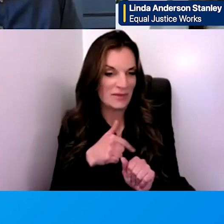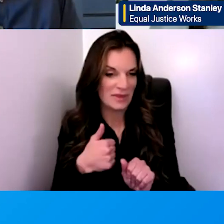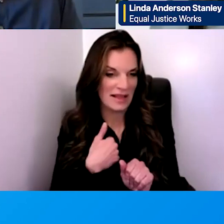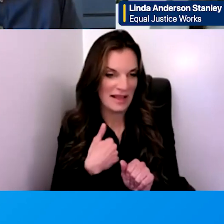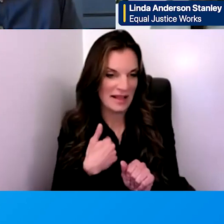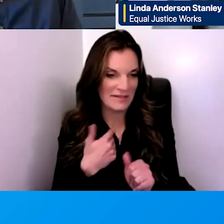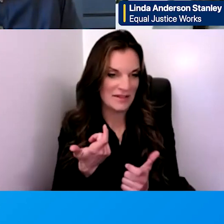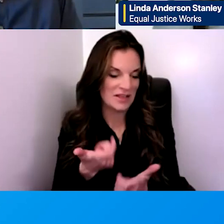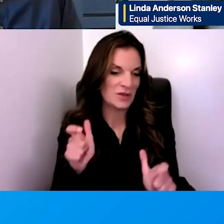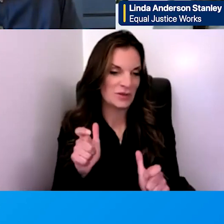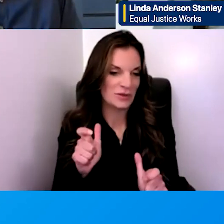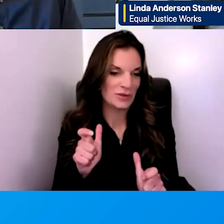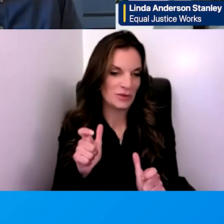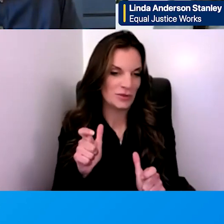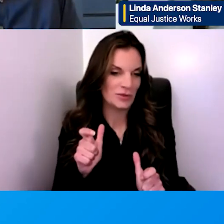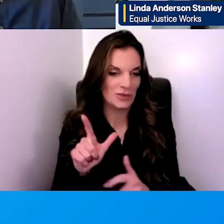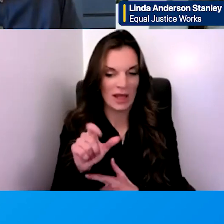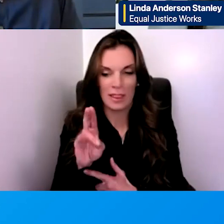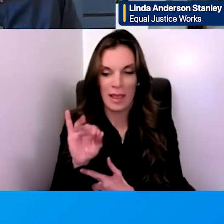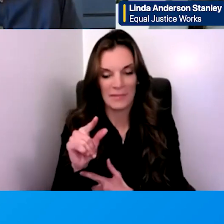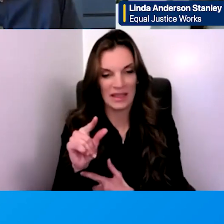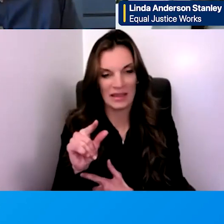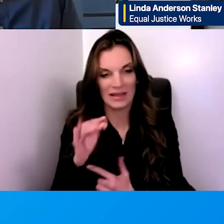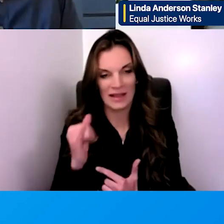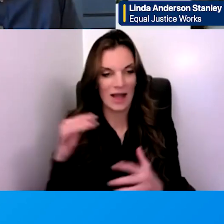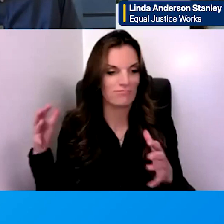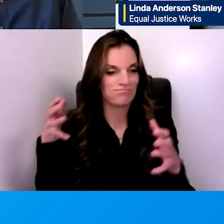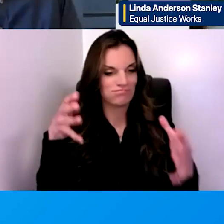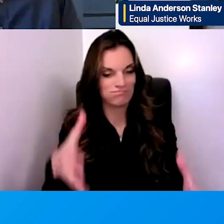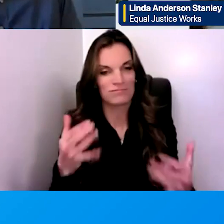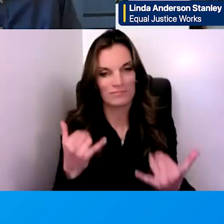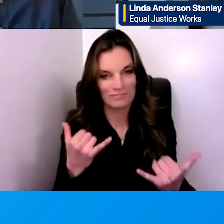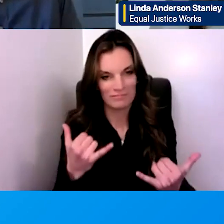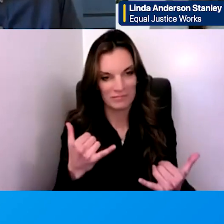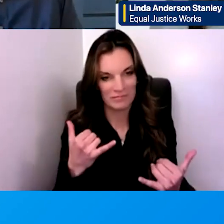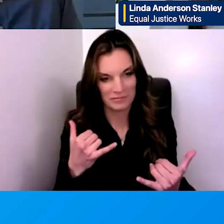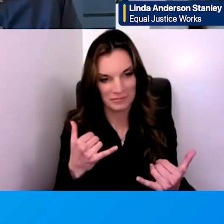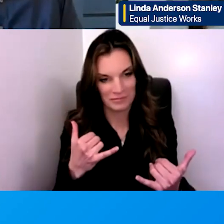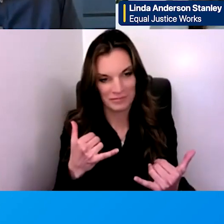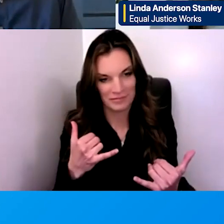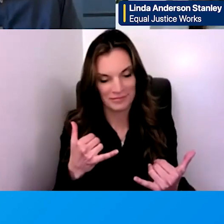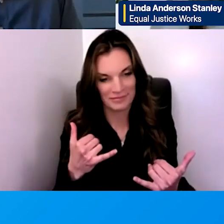because I have a huge lobbying when that is incoming today. We are about to make a domestic